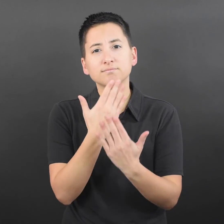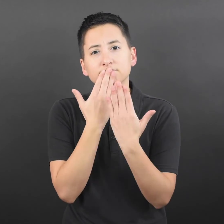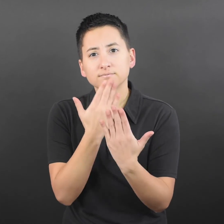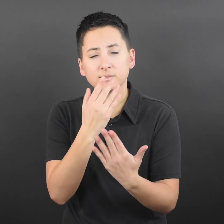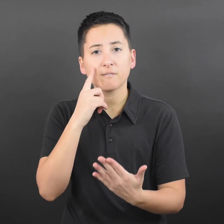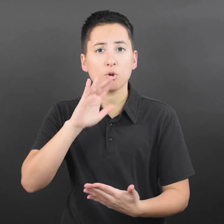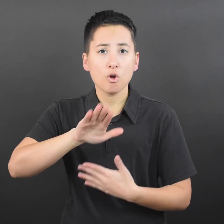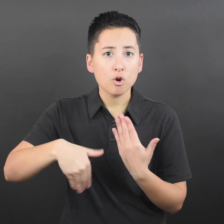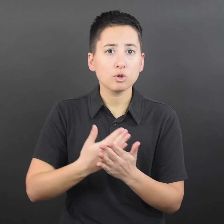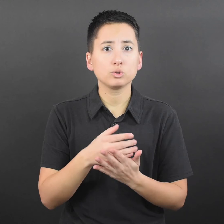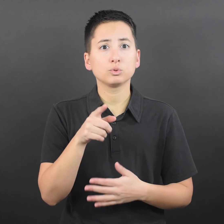Sincerely,